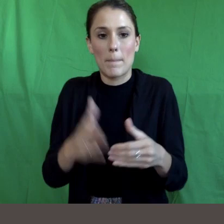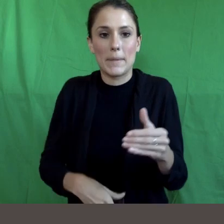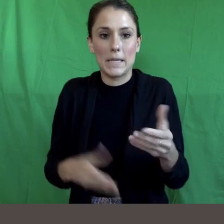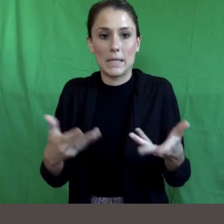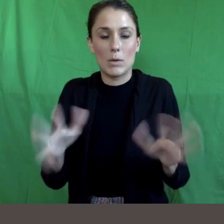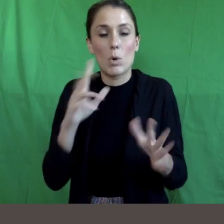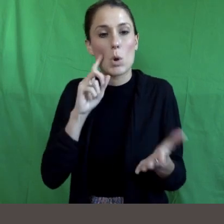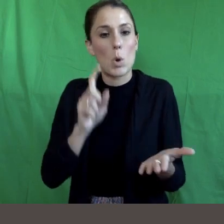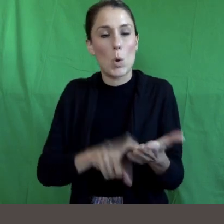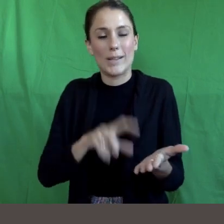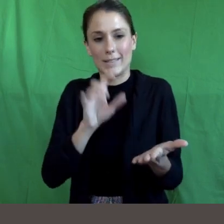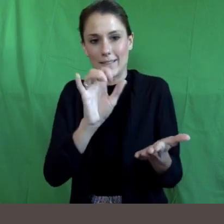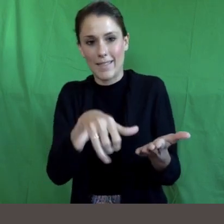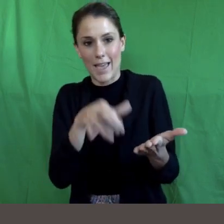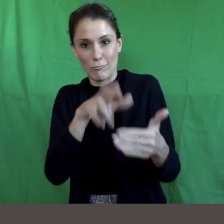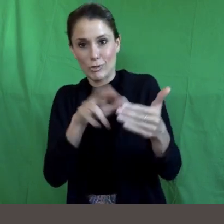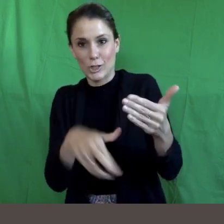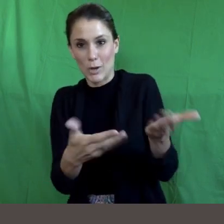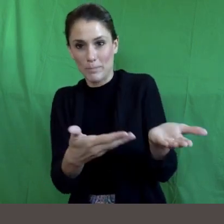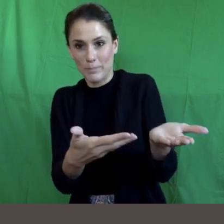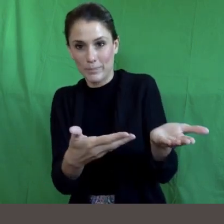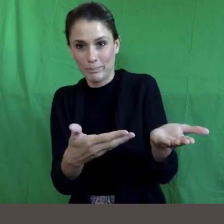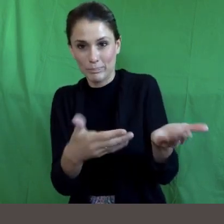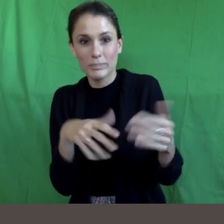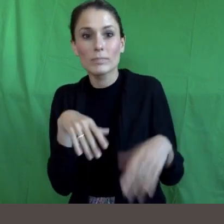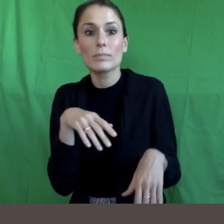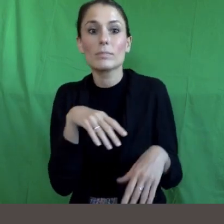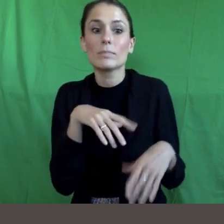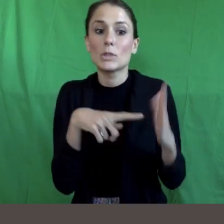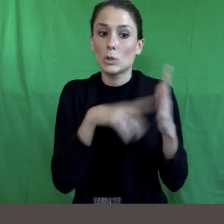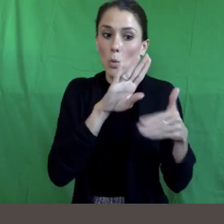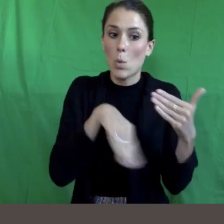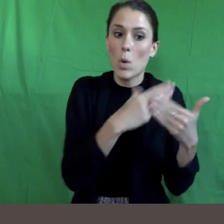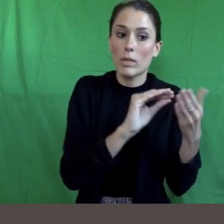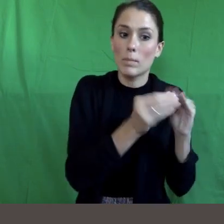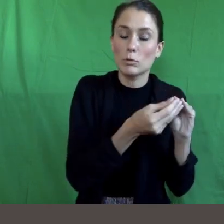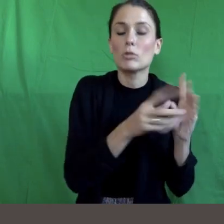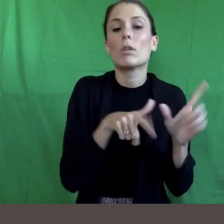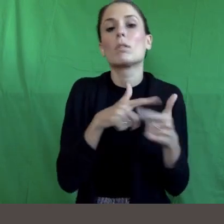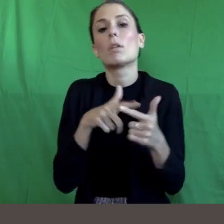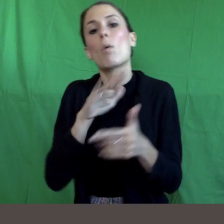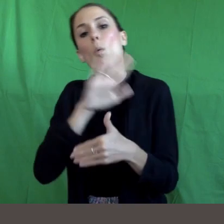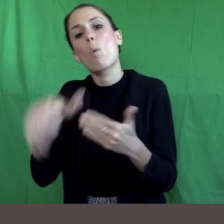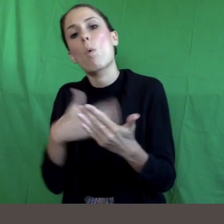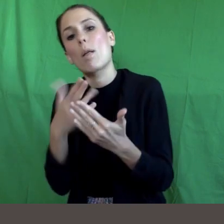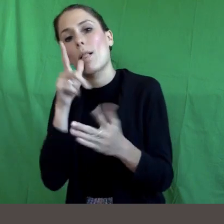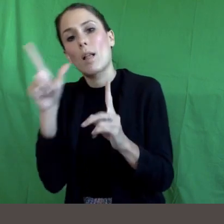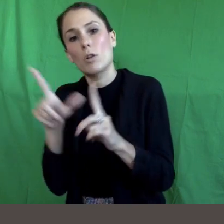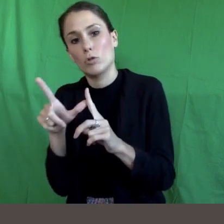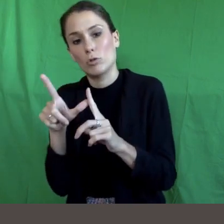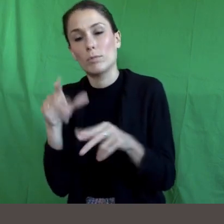We notice the output is exactly that. So we're going to show all the digits and then we're going to show all the characters